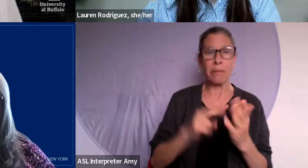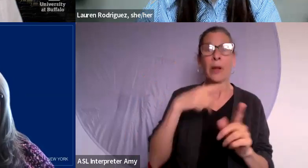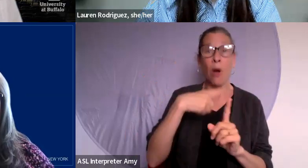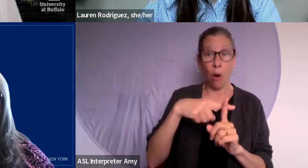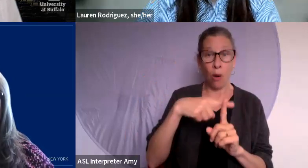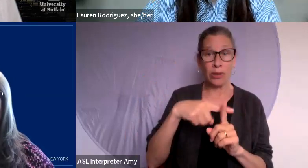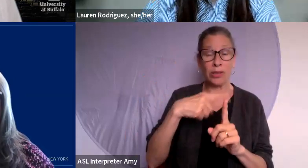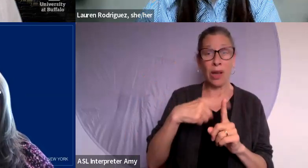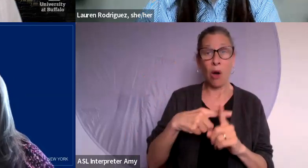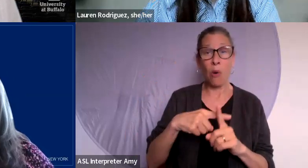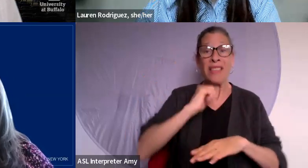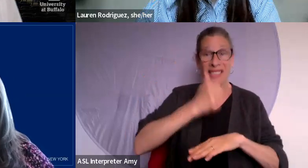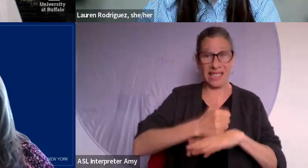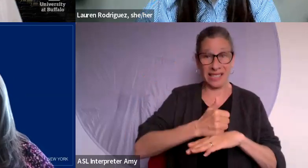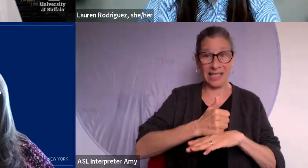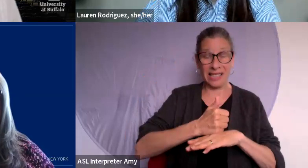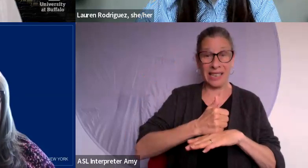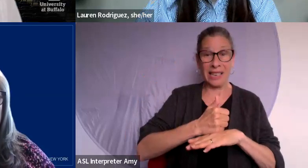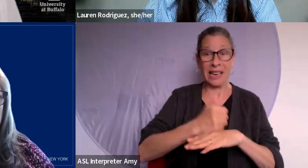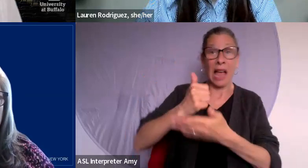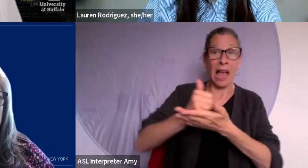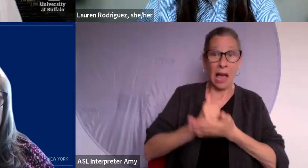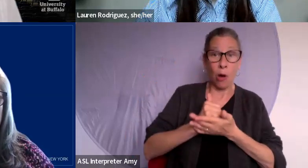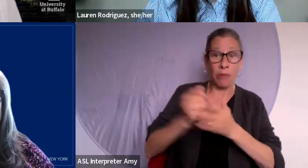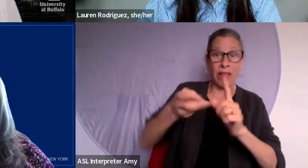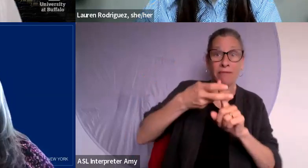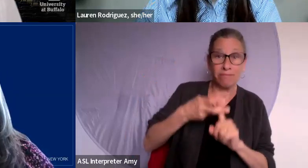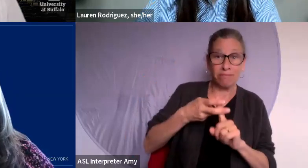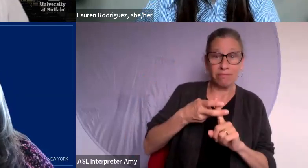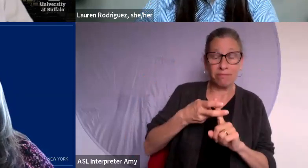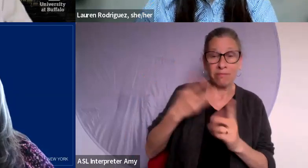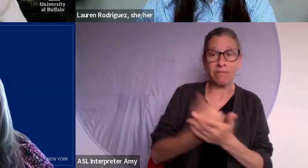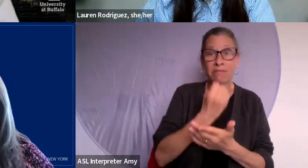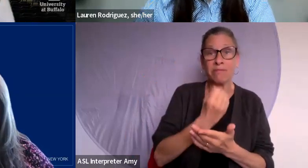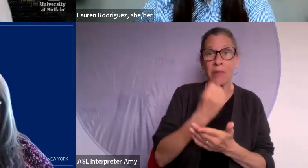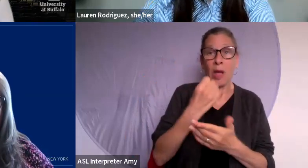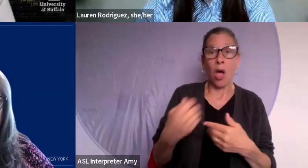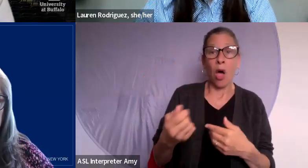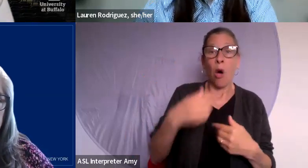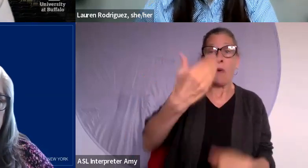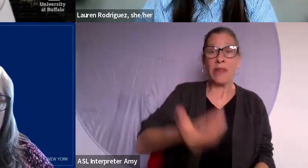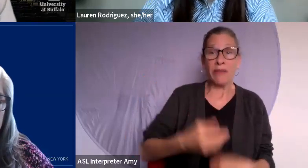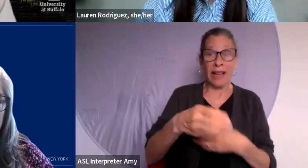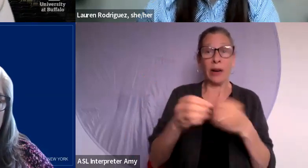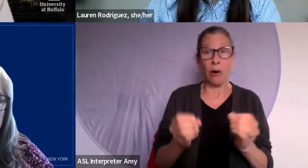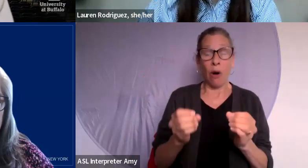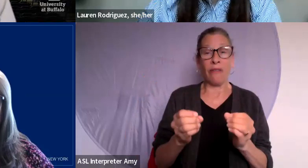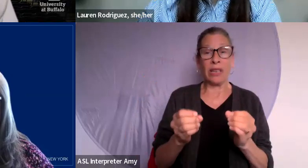system level to create those dashboards. We brought in our Office of General Counsel to talk about the ways in which